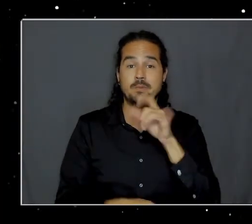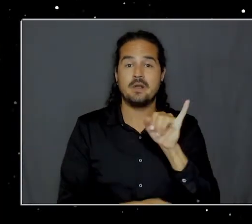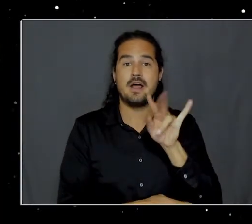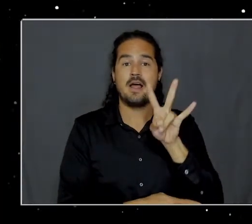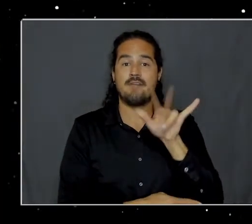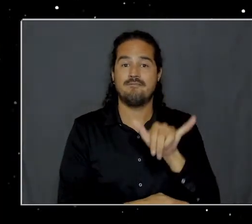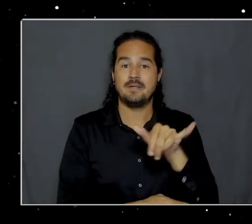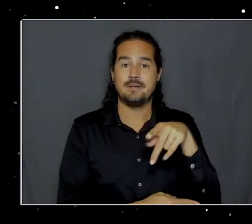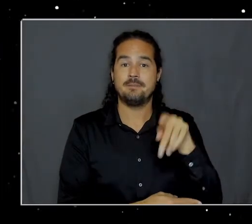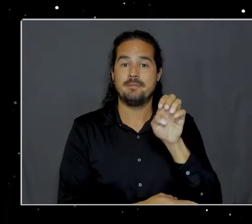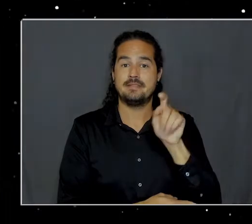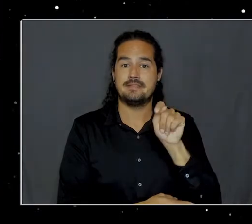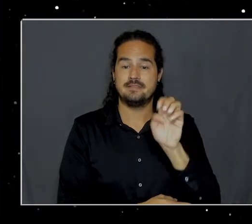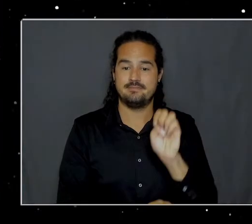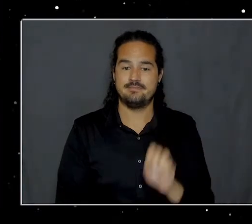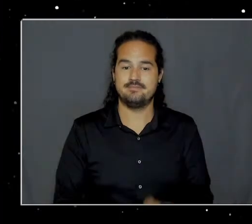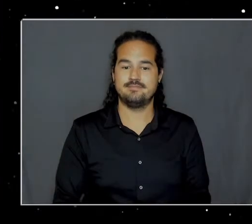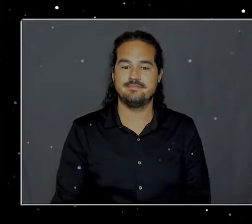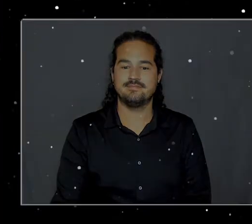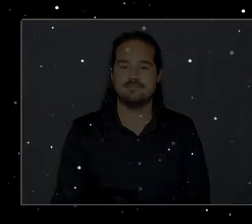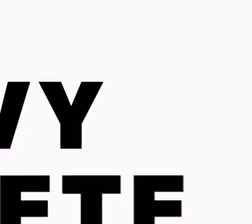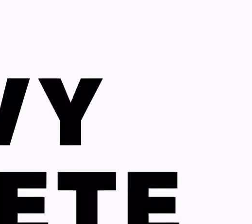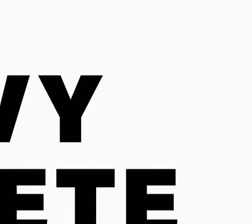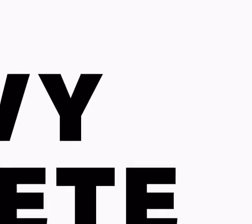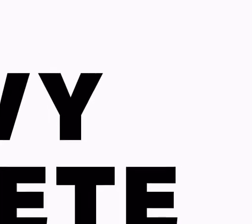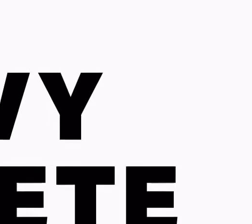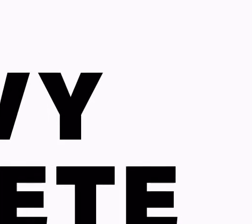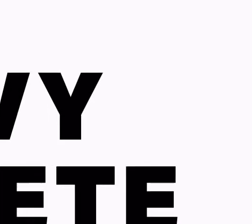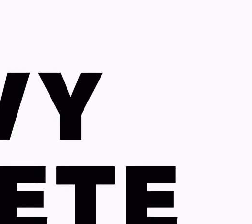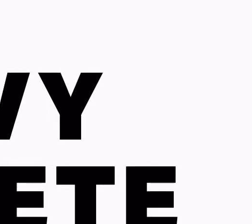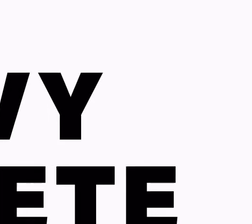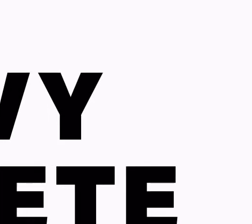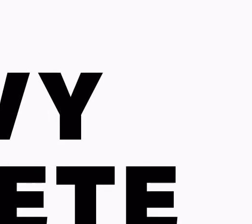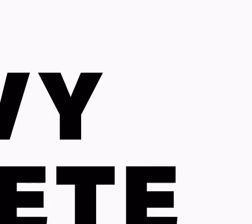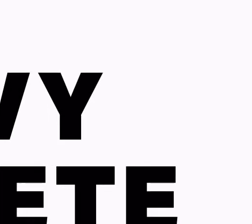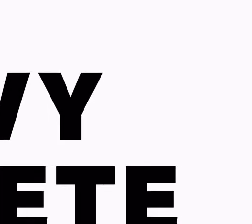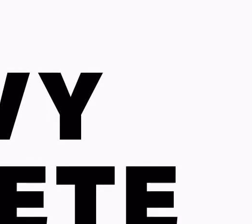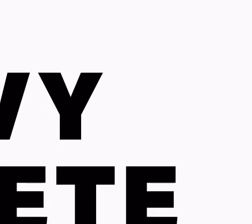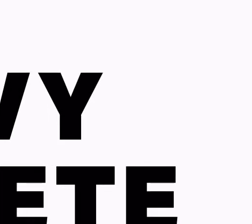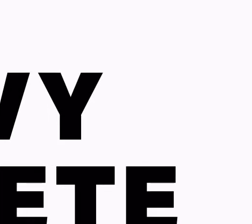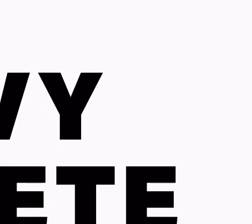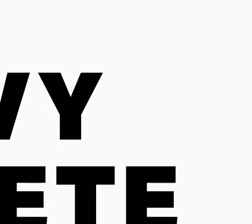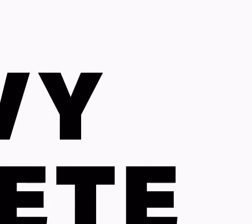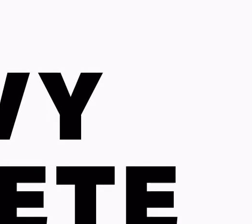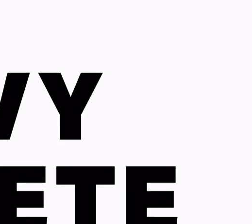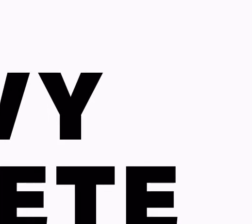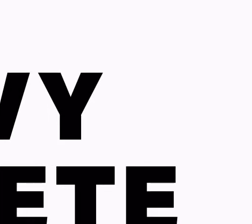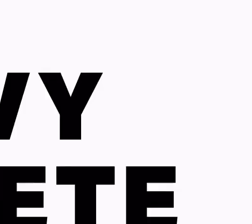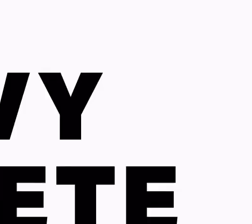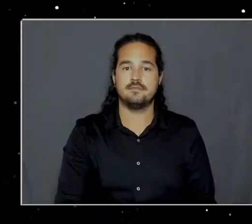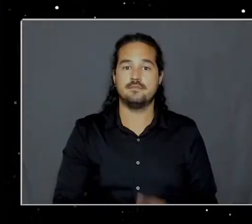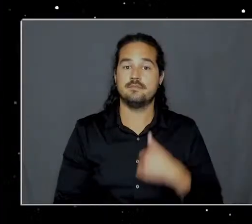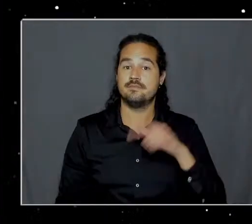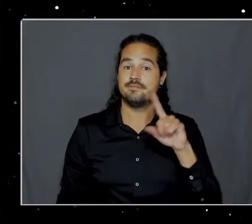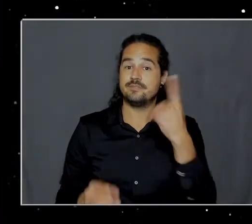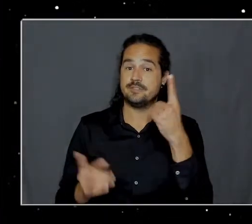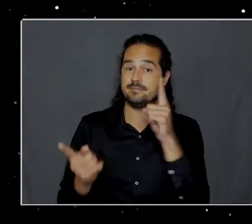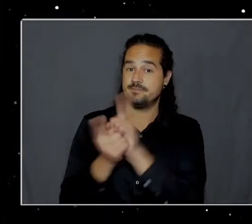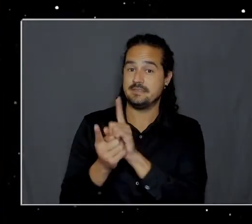ALL.